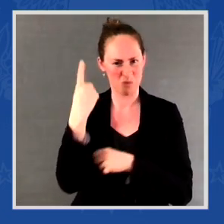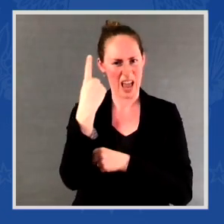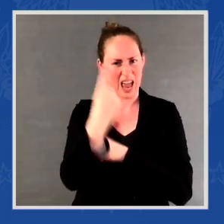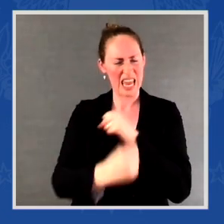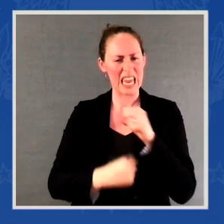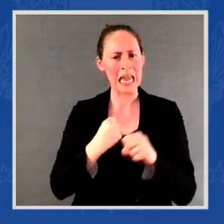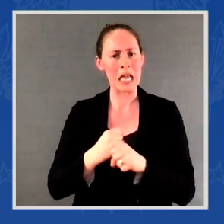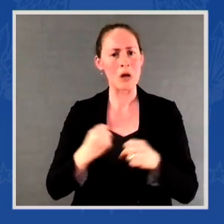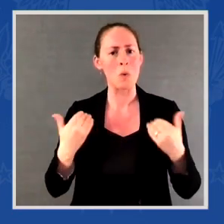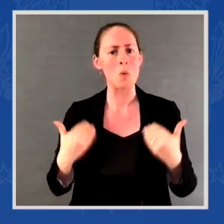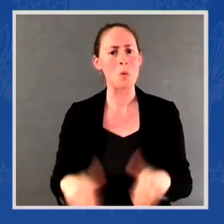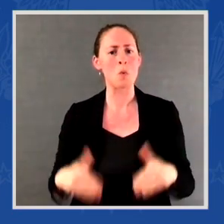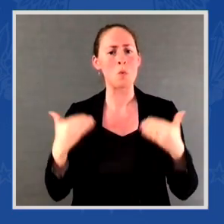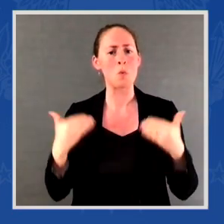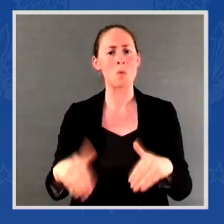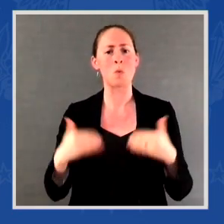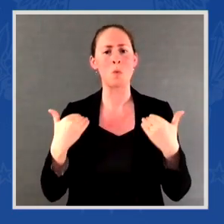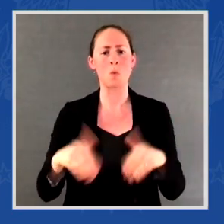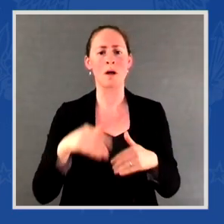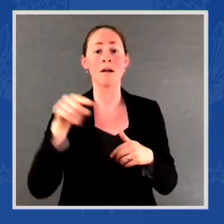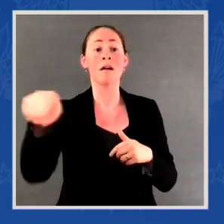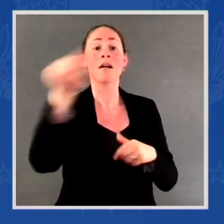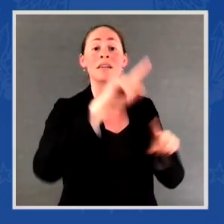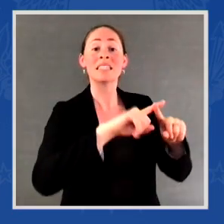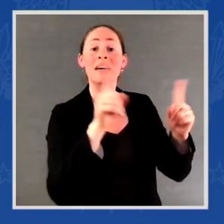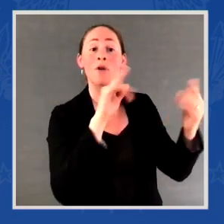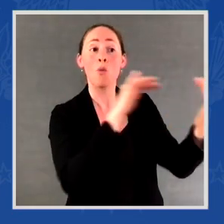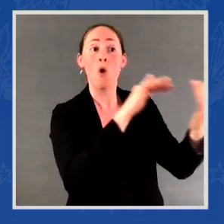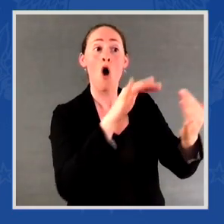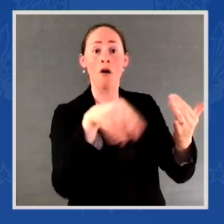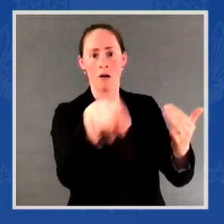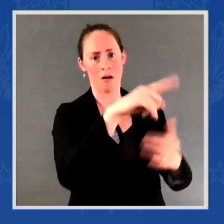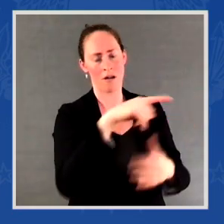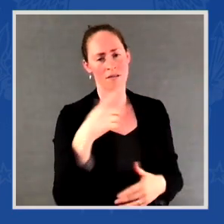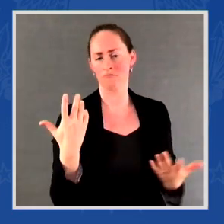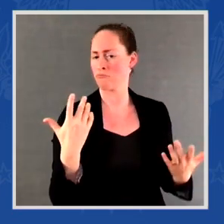and the 21st century. And guess what, folks?